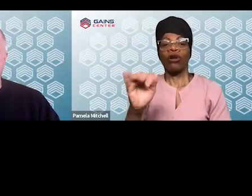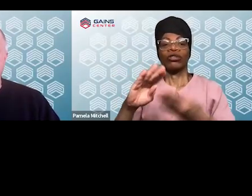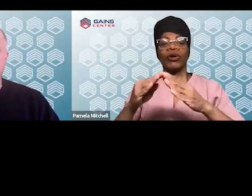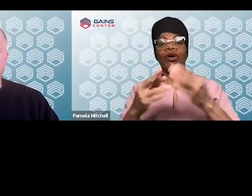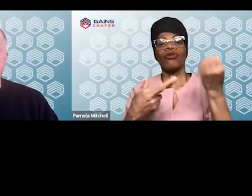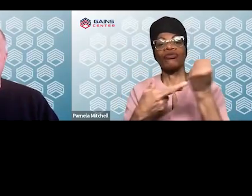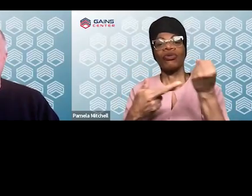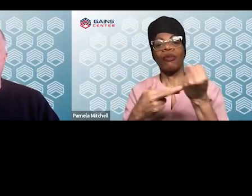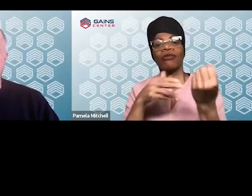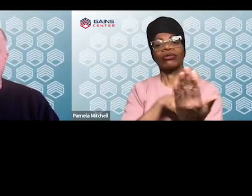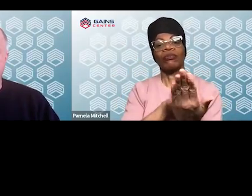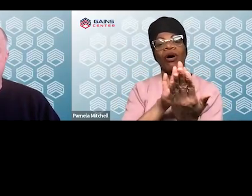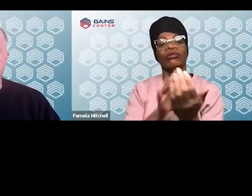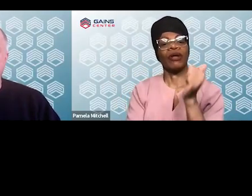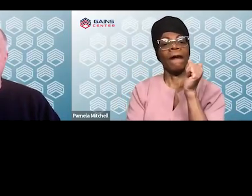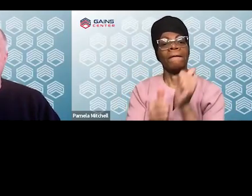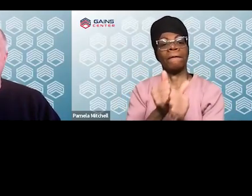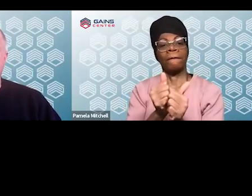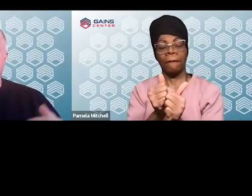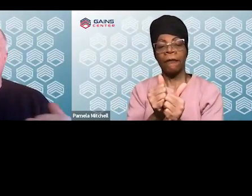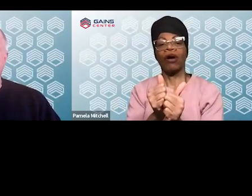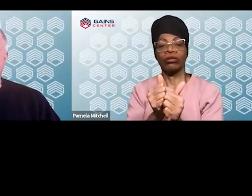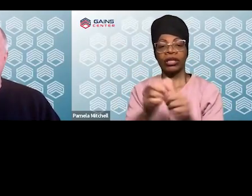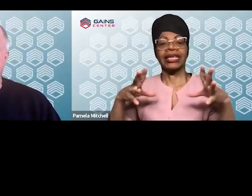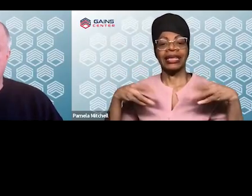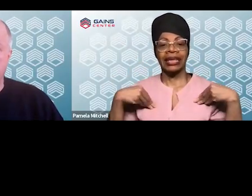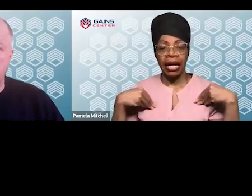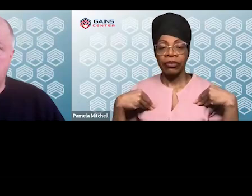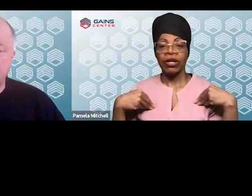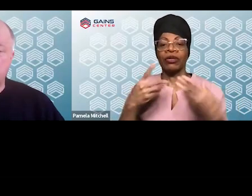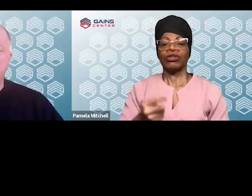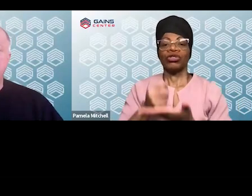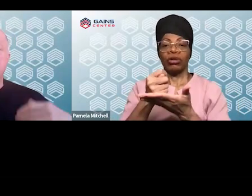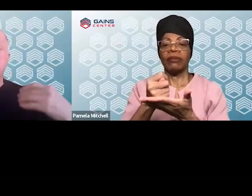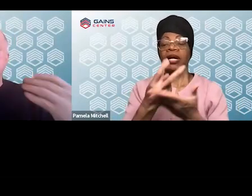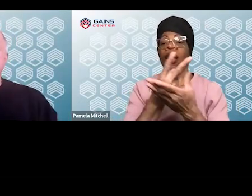was the most efficacious and most acceptable treatment, both in the short and the long term.